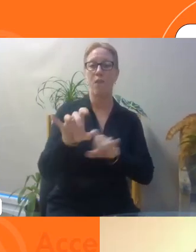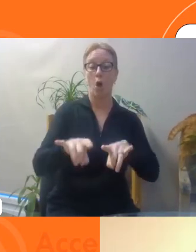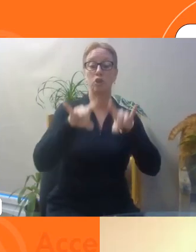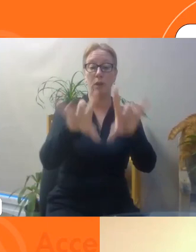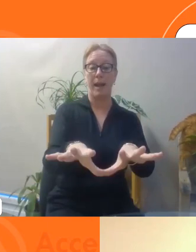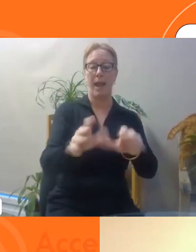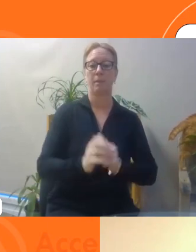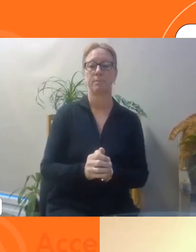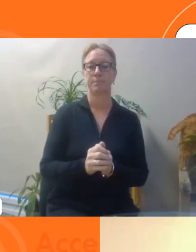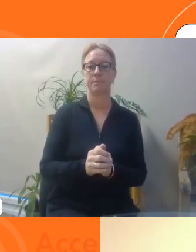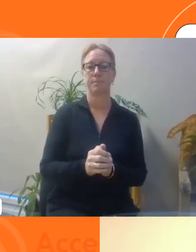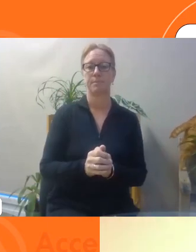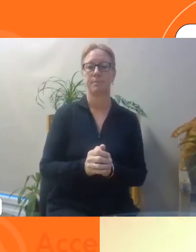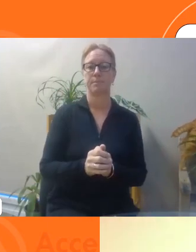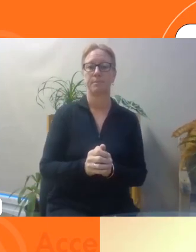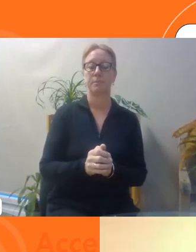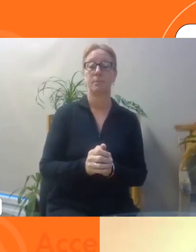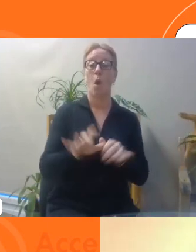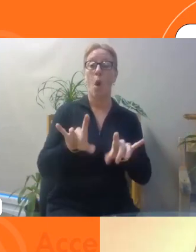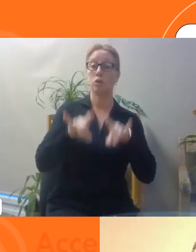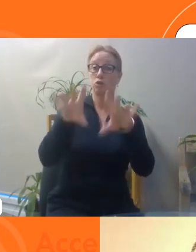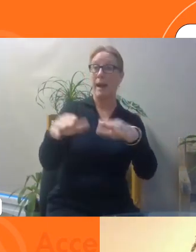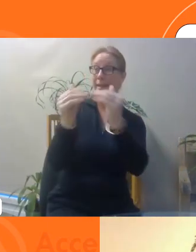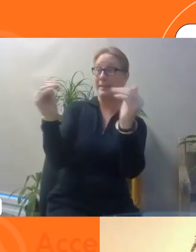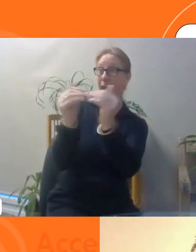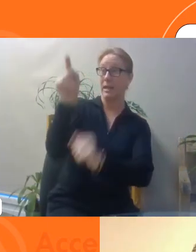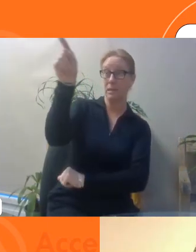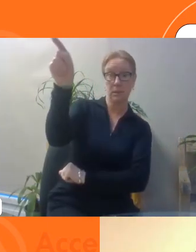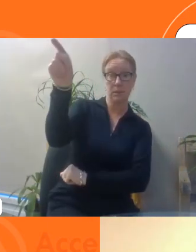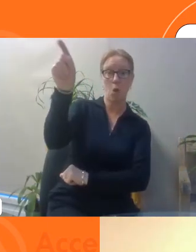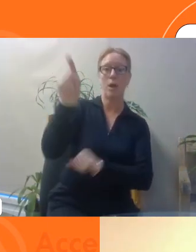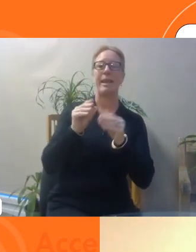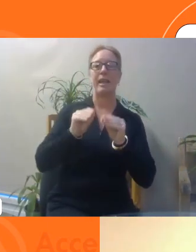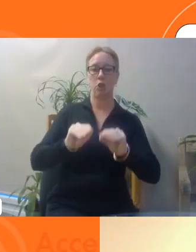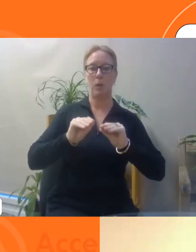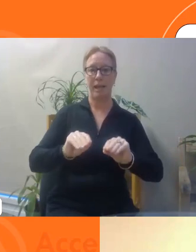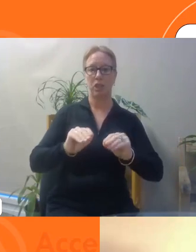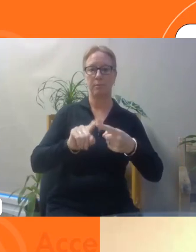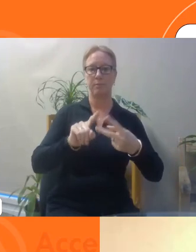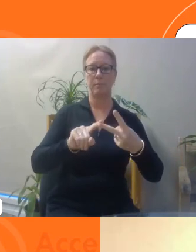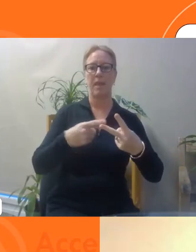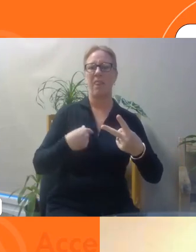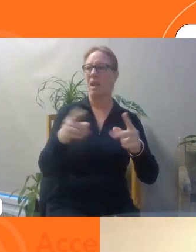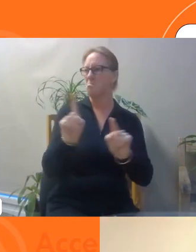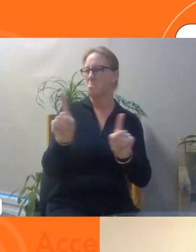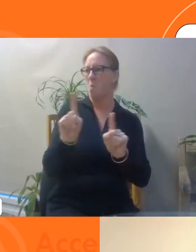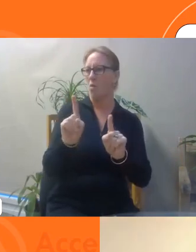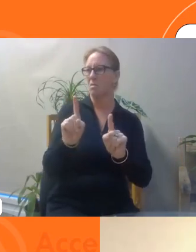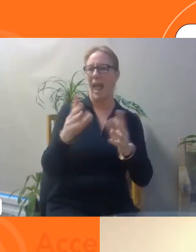the Australian standards on education and then how that compares to New